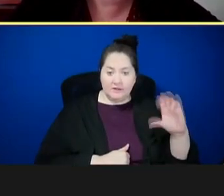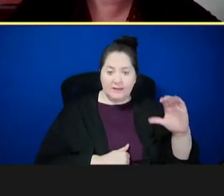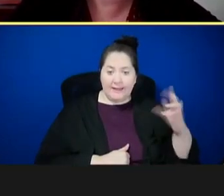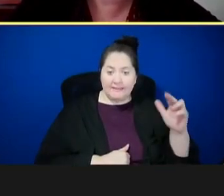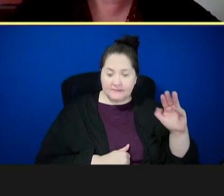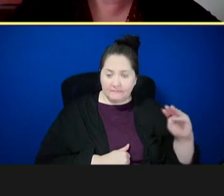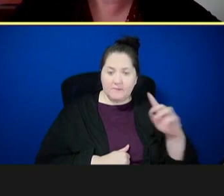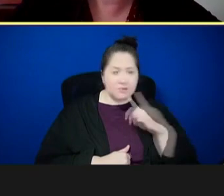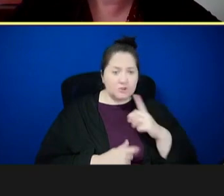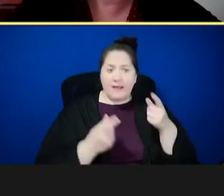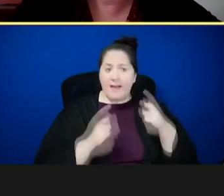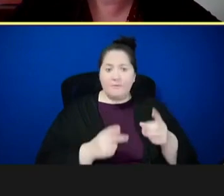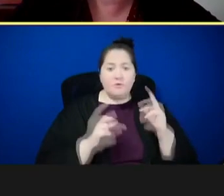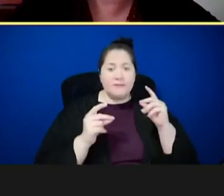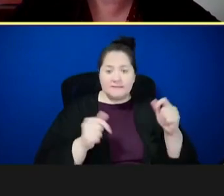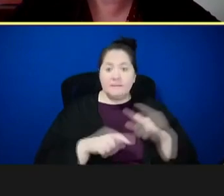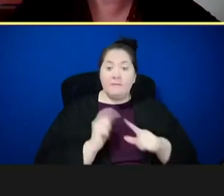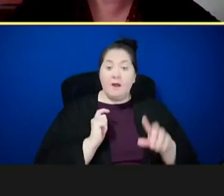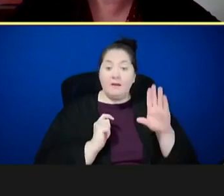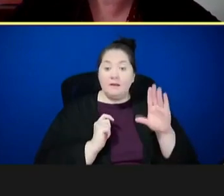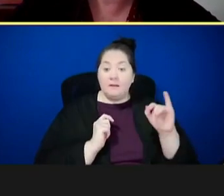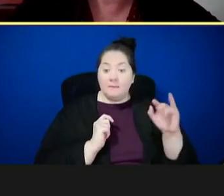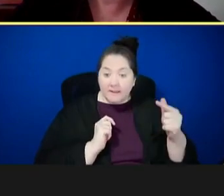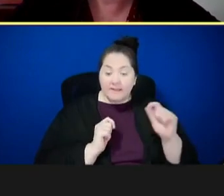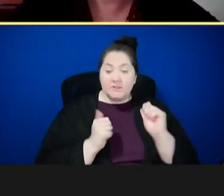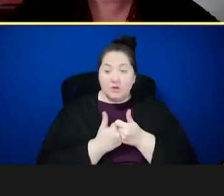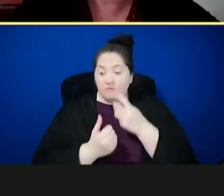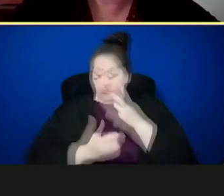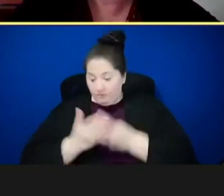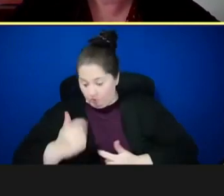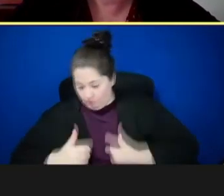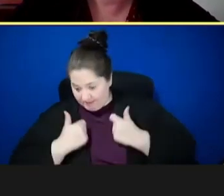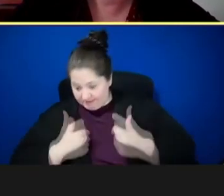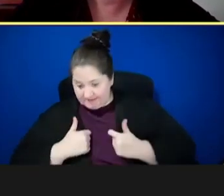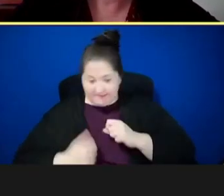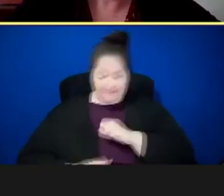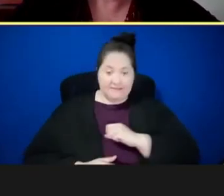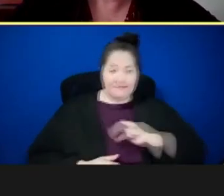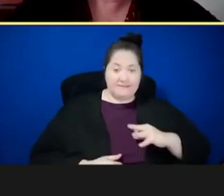and yet the billing challenges for both residents and staff are preventing that.